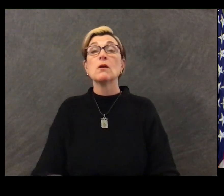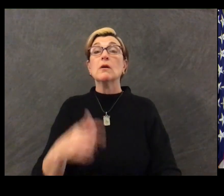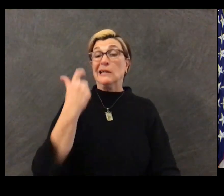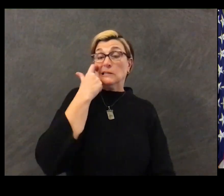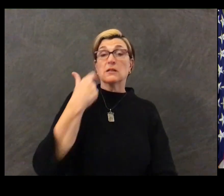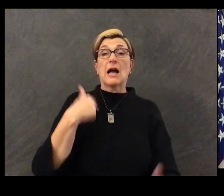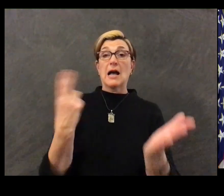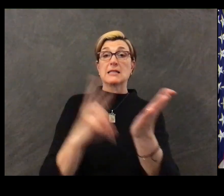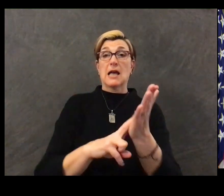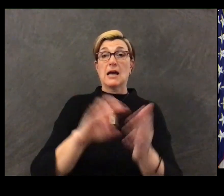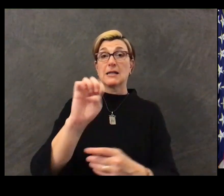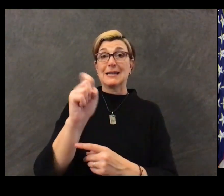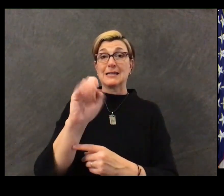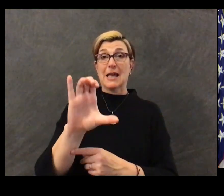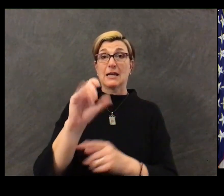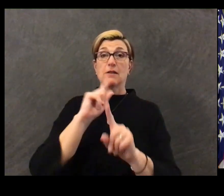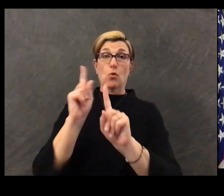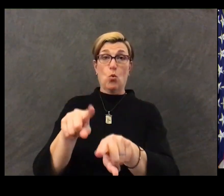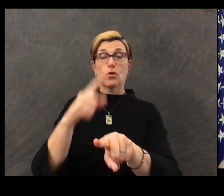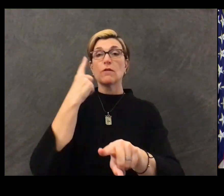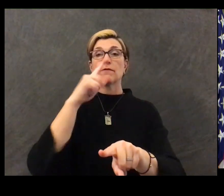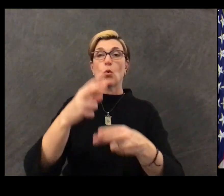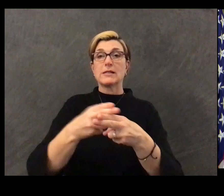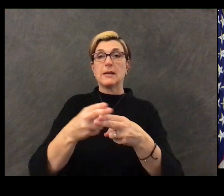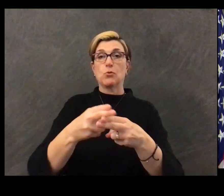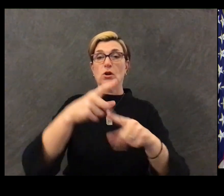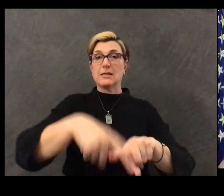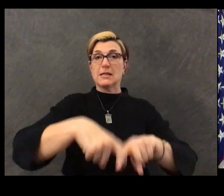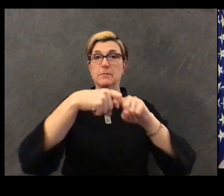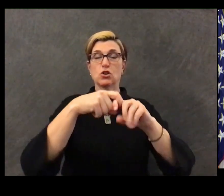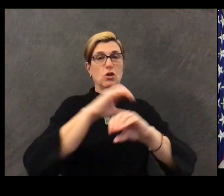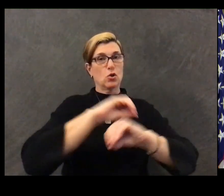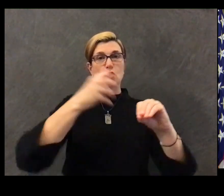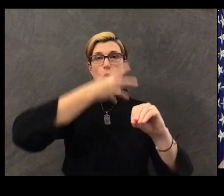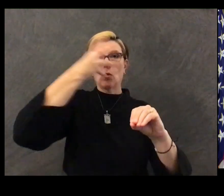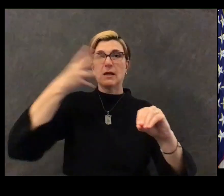early suspending immigration into the United States this will ensure that